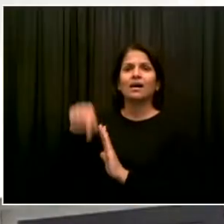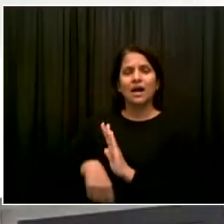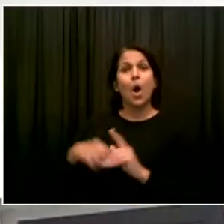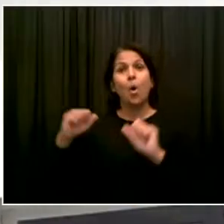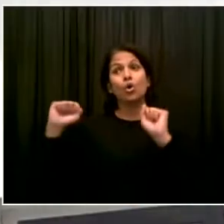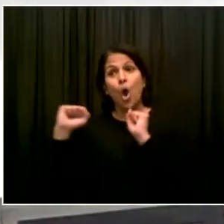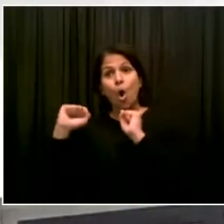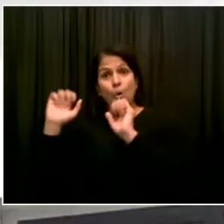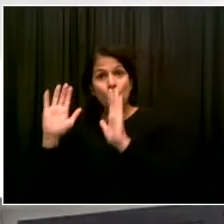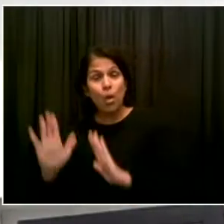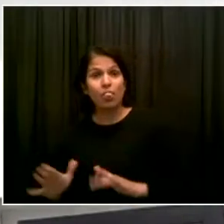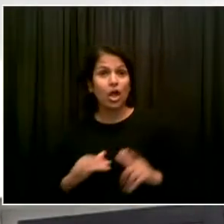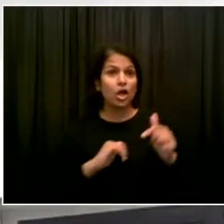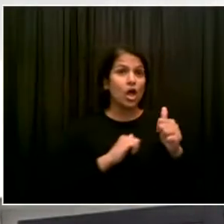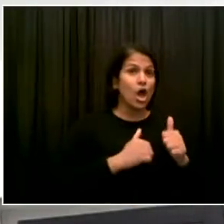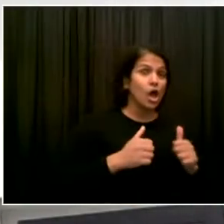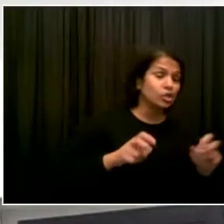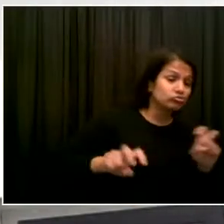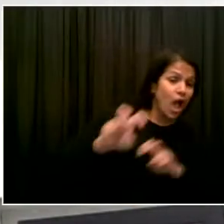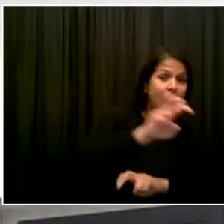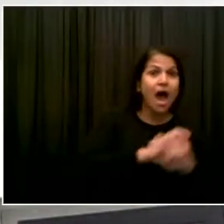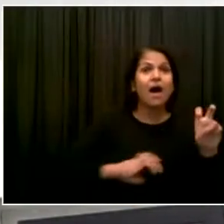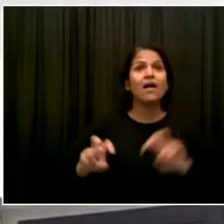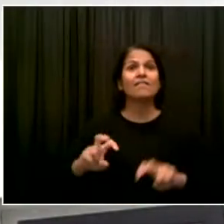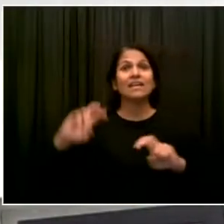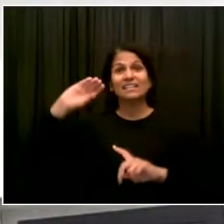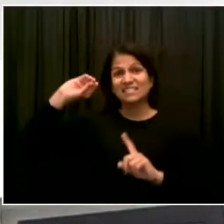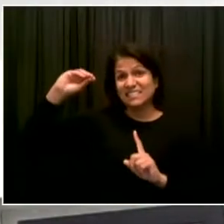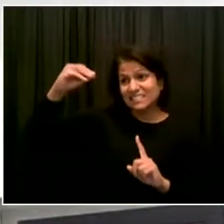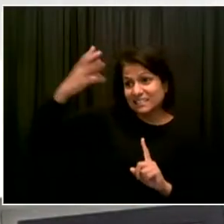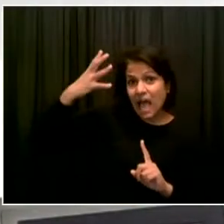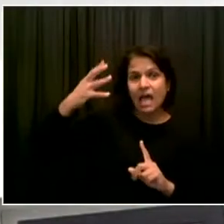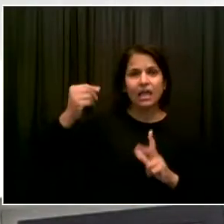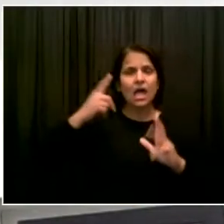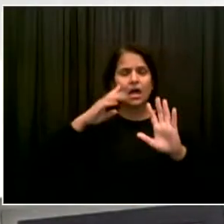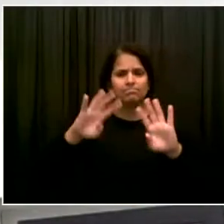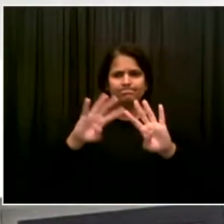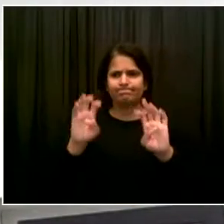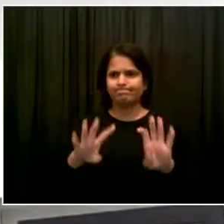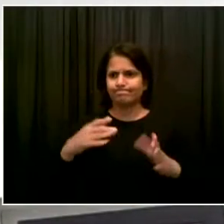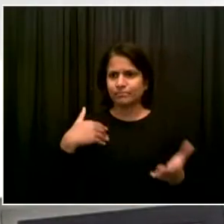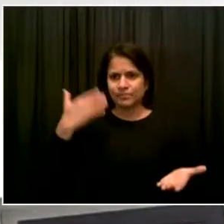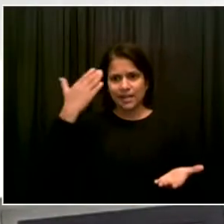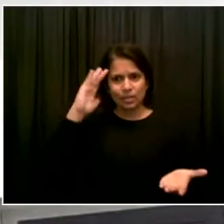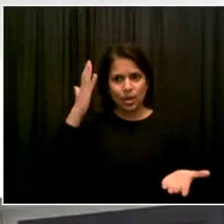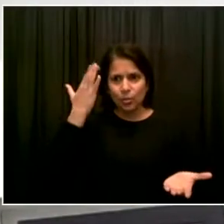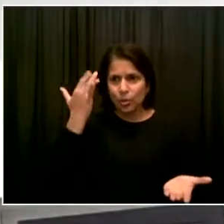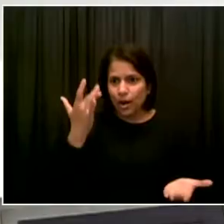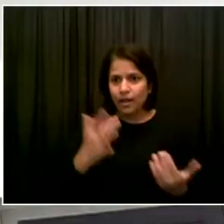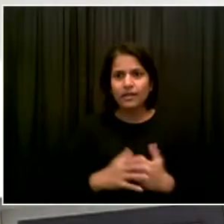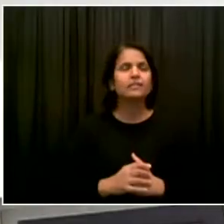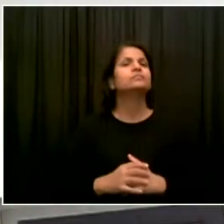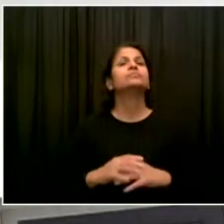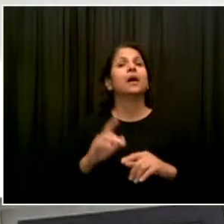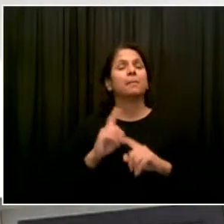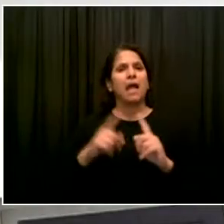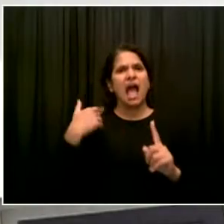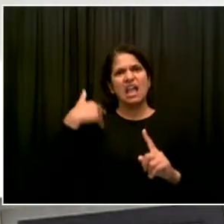PEOPLE RAISE ISSUES OF WHETHER TRAVEL PATTERNS,